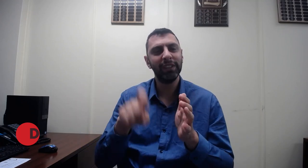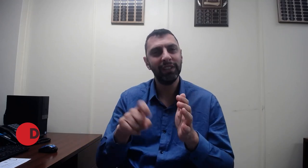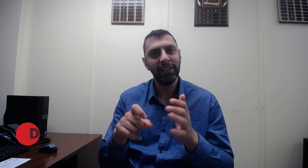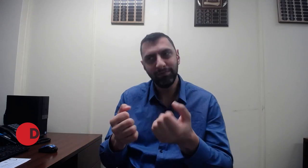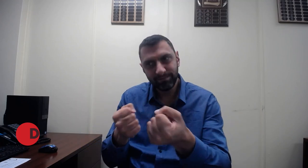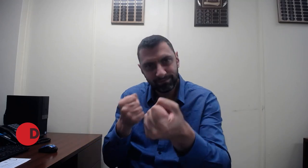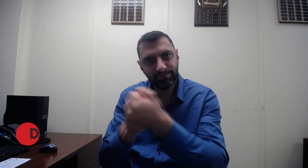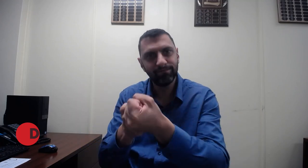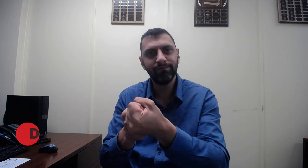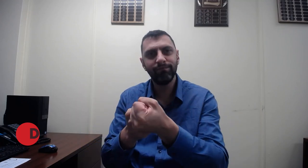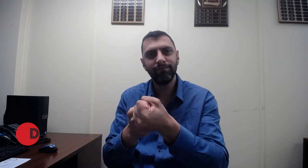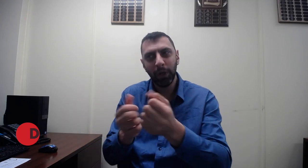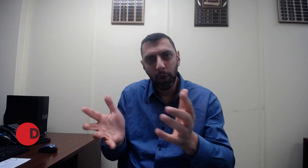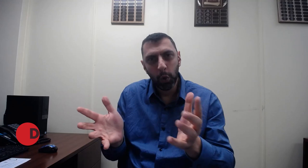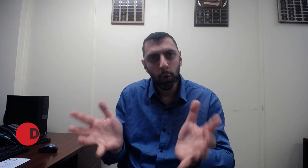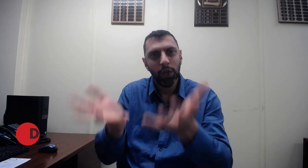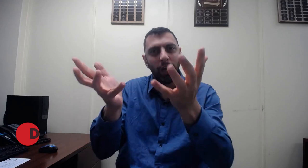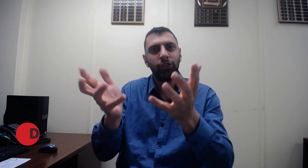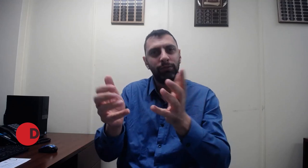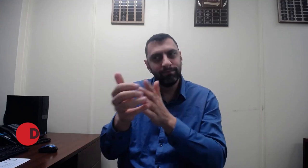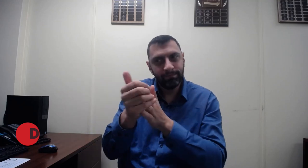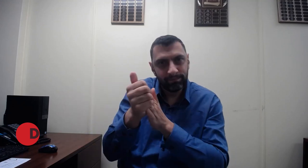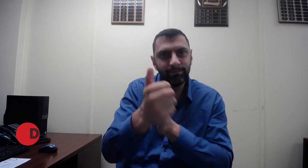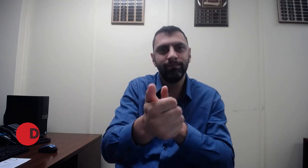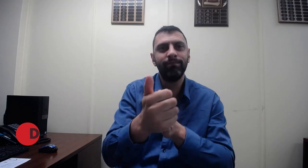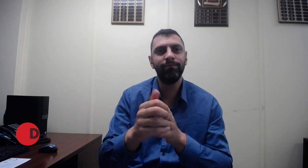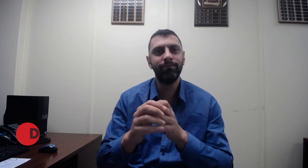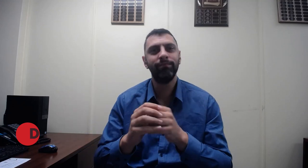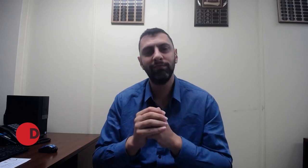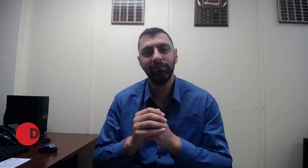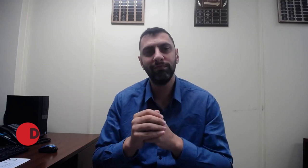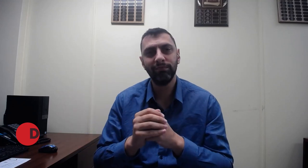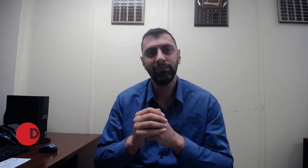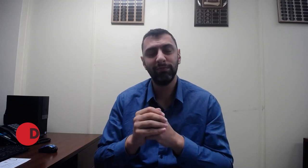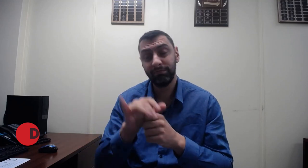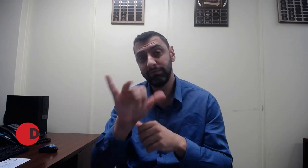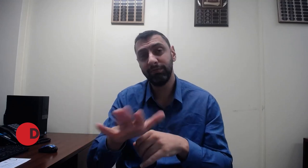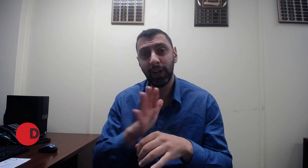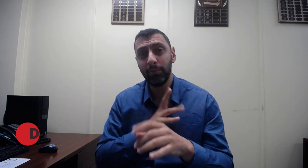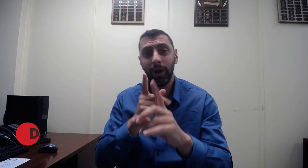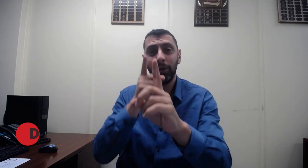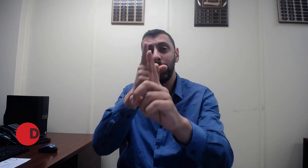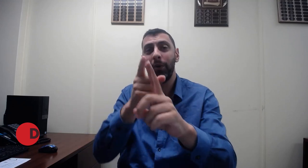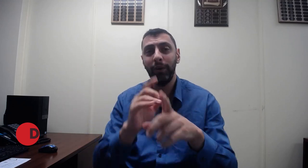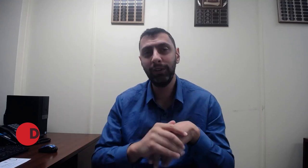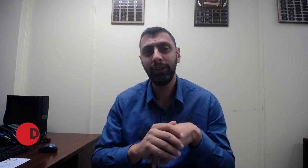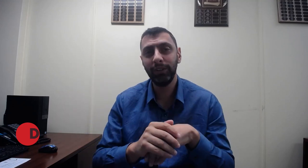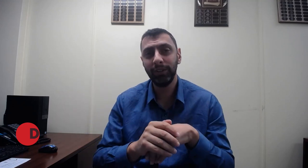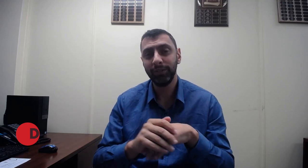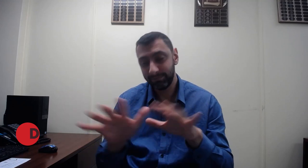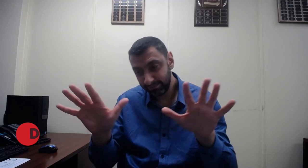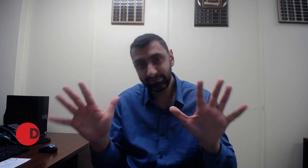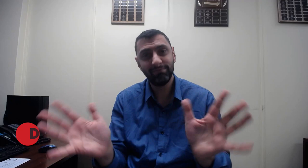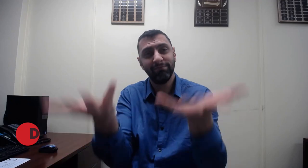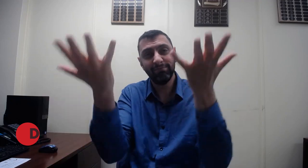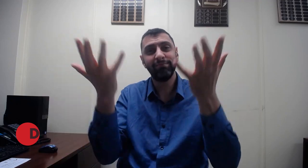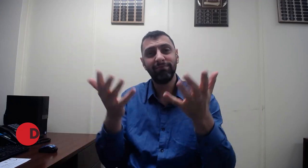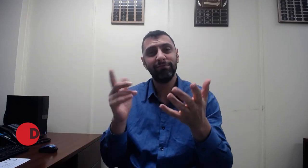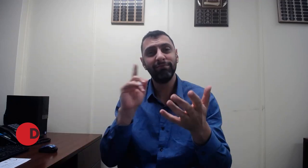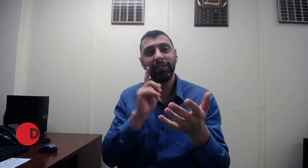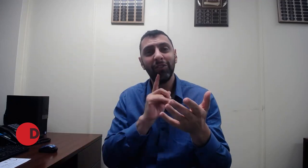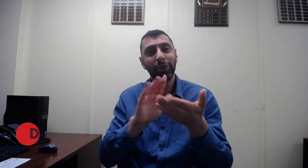They just need support and encouragement to lead... that's my goal.